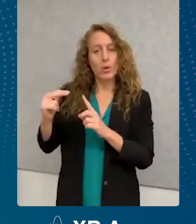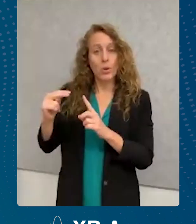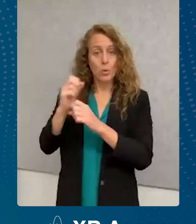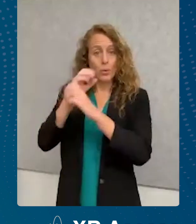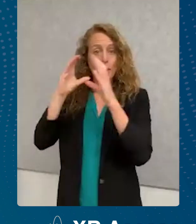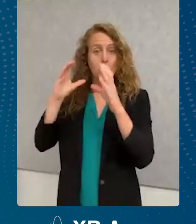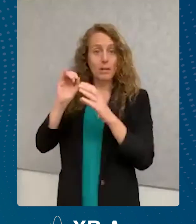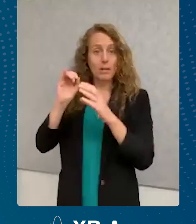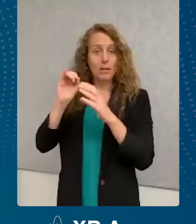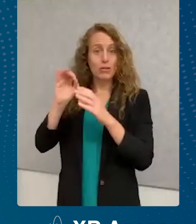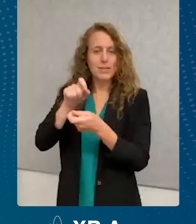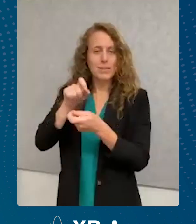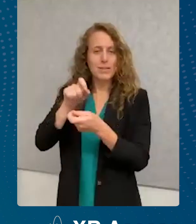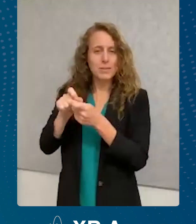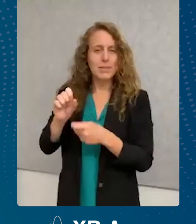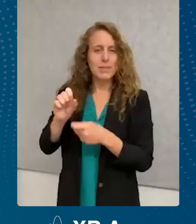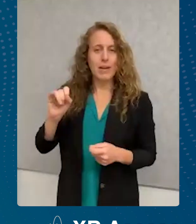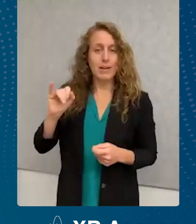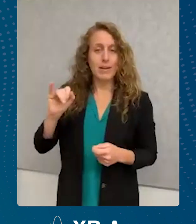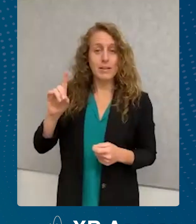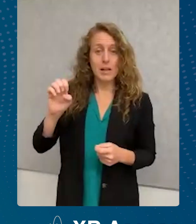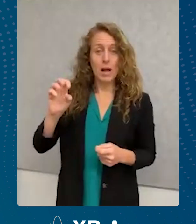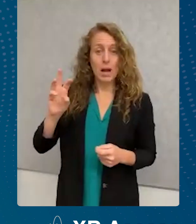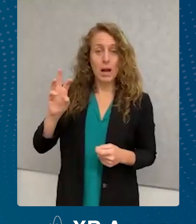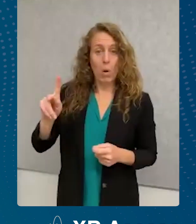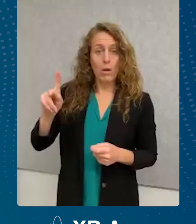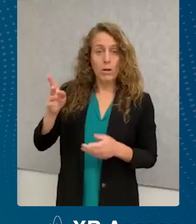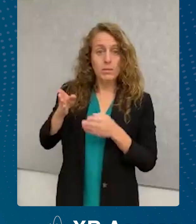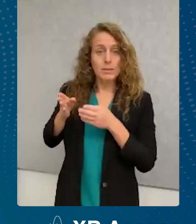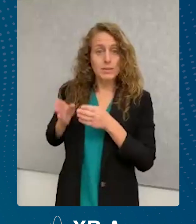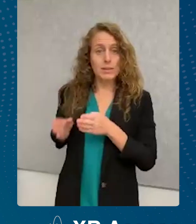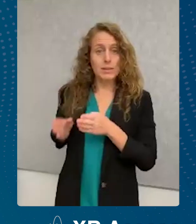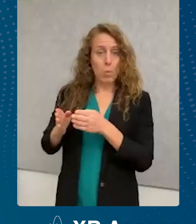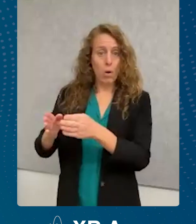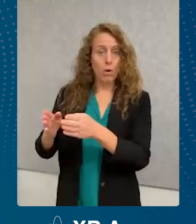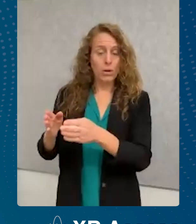assign one of five issues, namely, whether or not